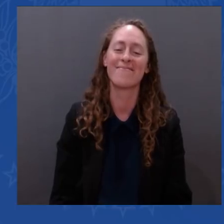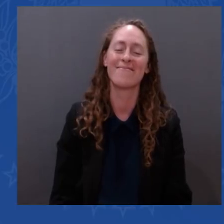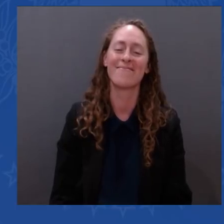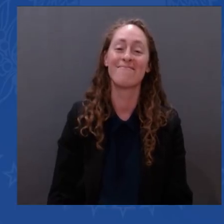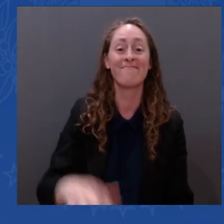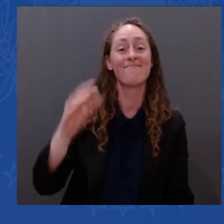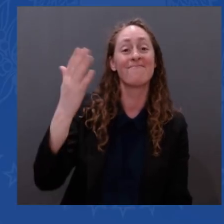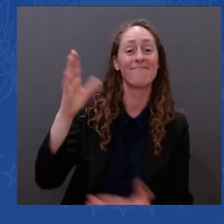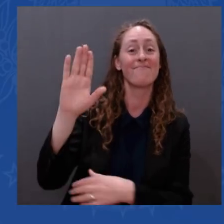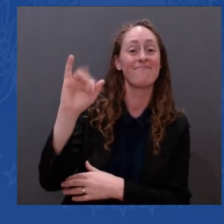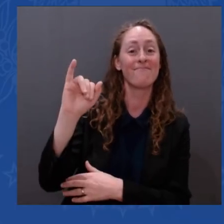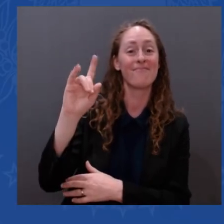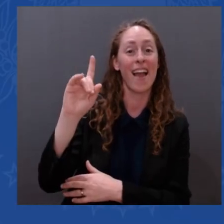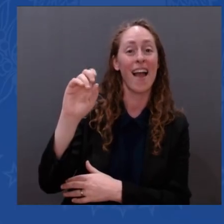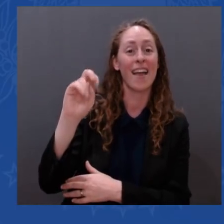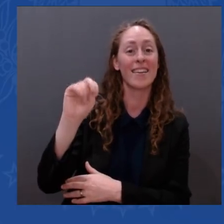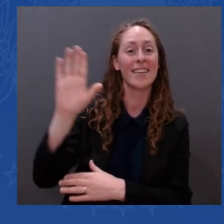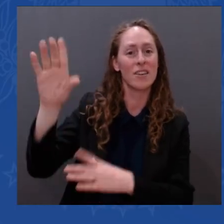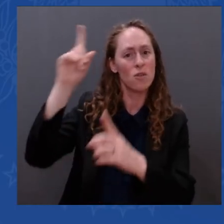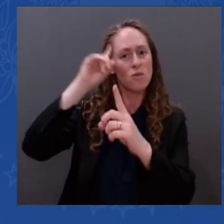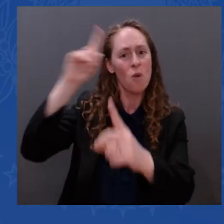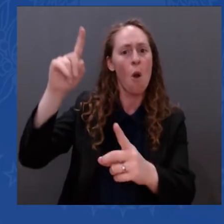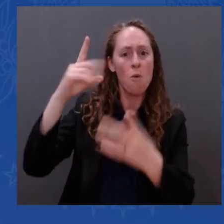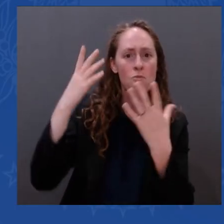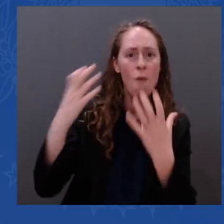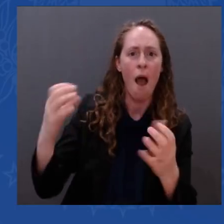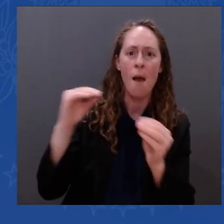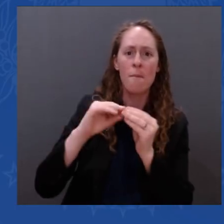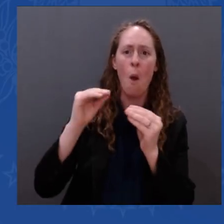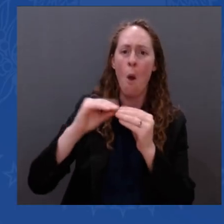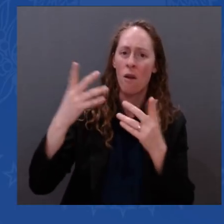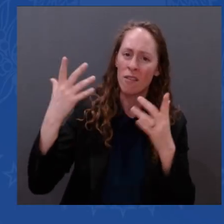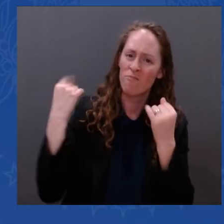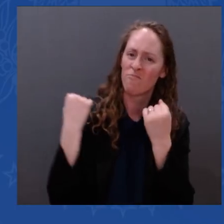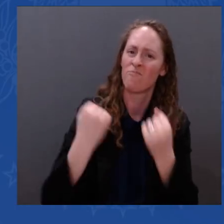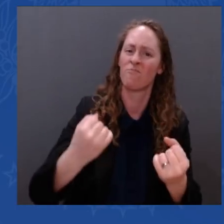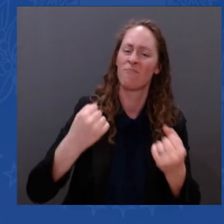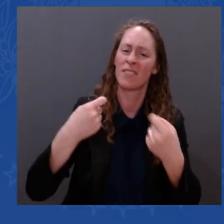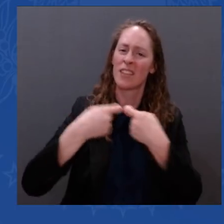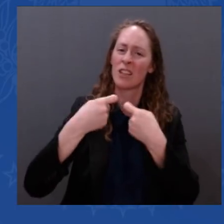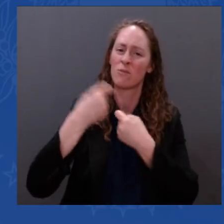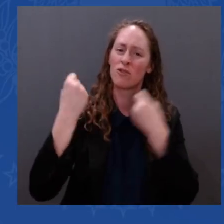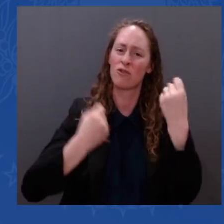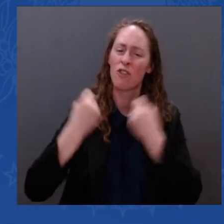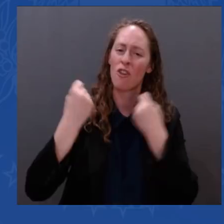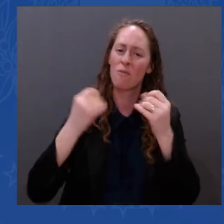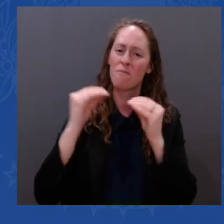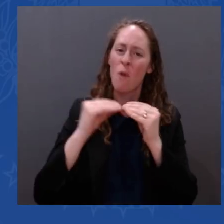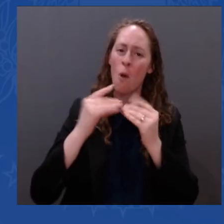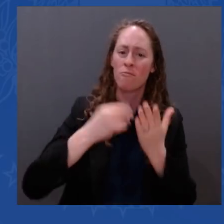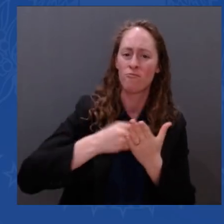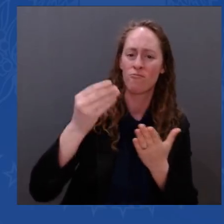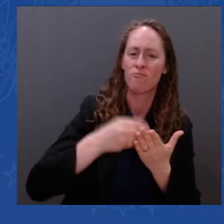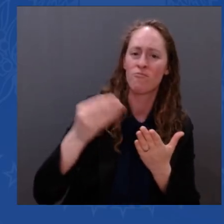I humbly ask for the Biden administration's continued support of our US operations.